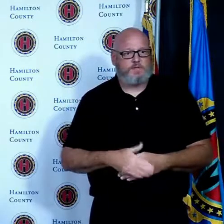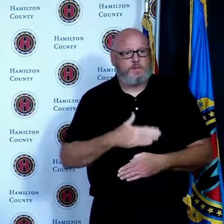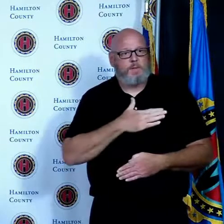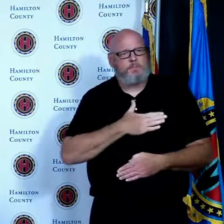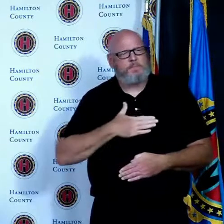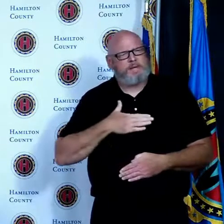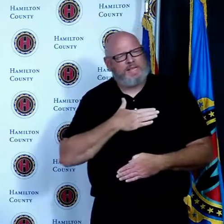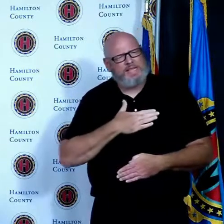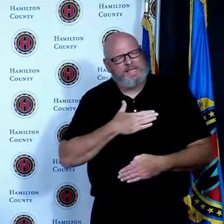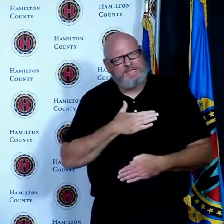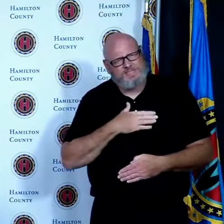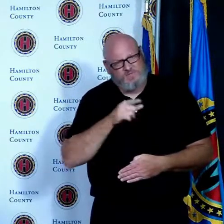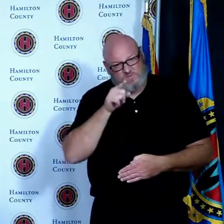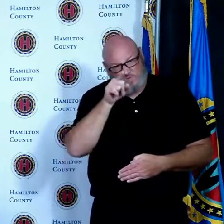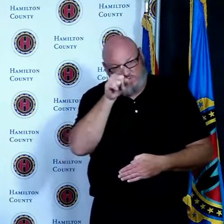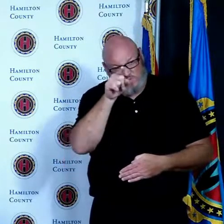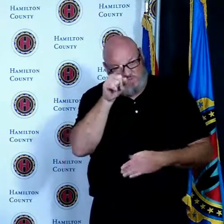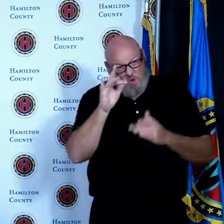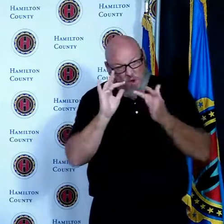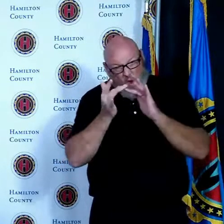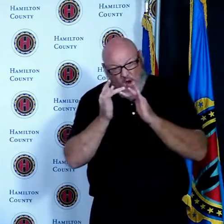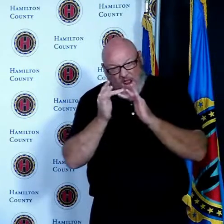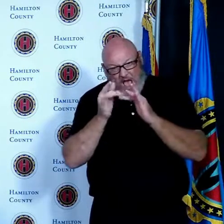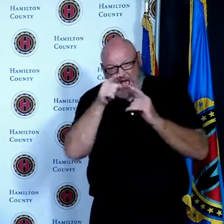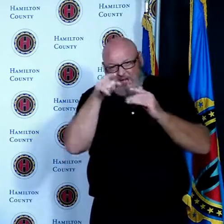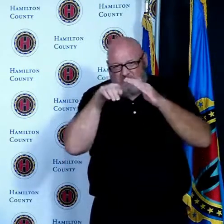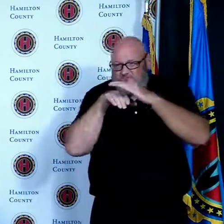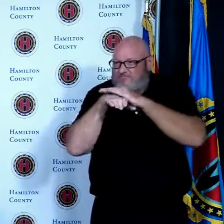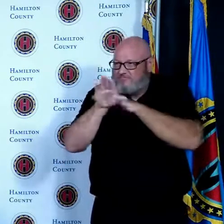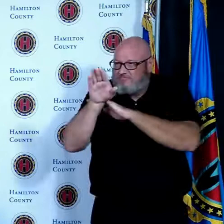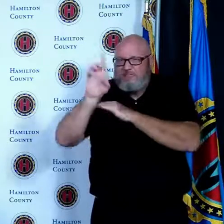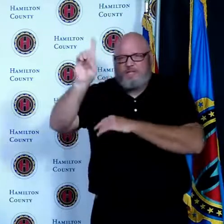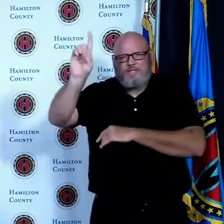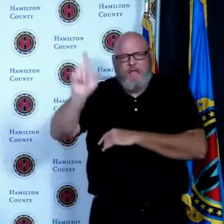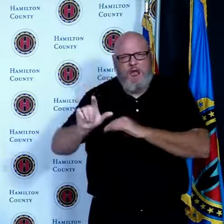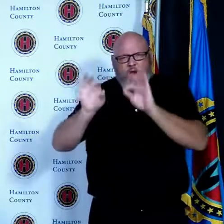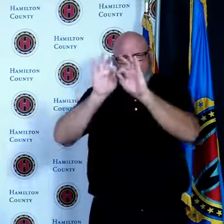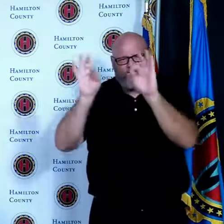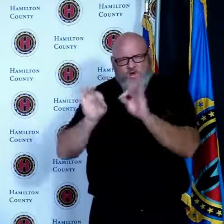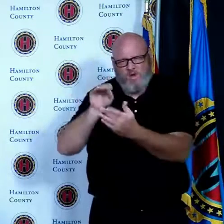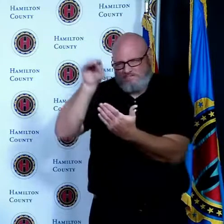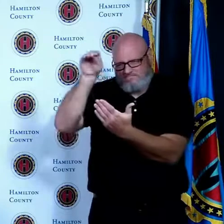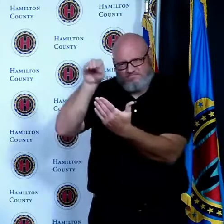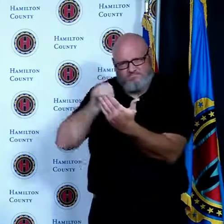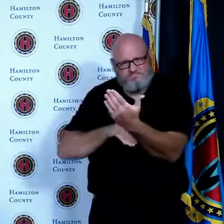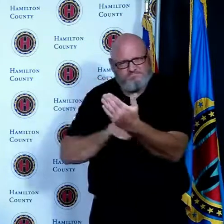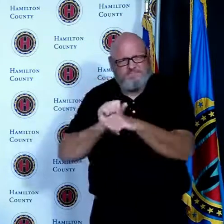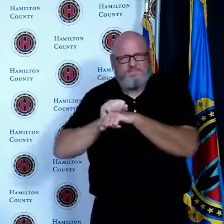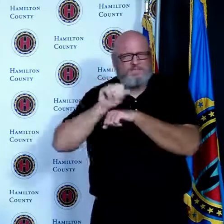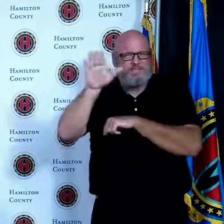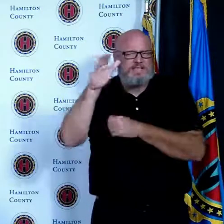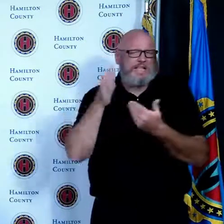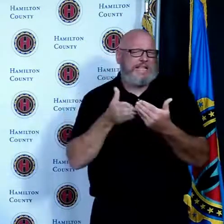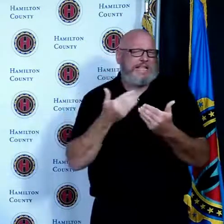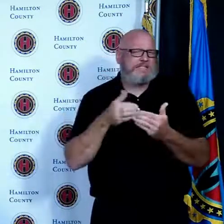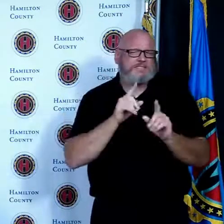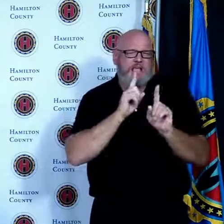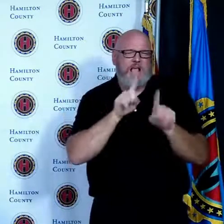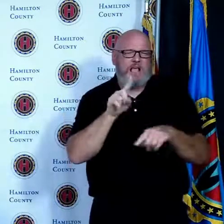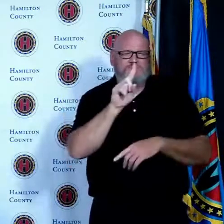today and fill out your Census form it is so easy and we desperately need to be counted in order to receive the federal support